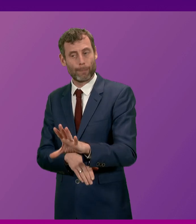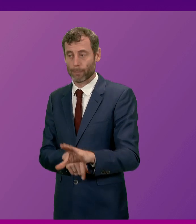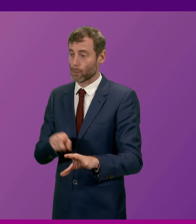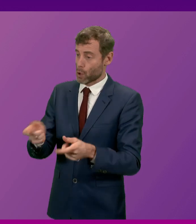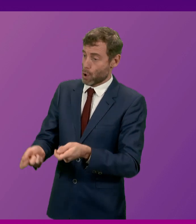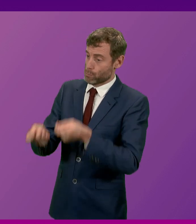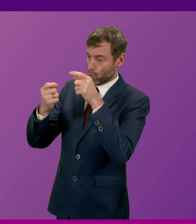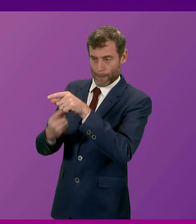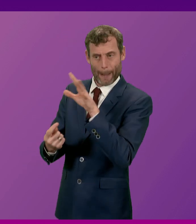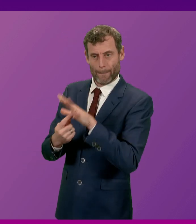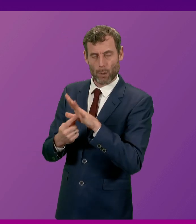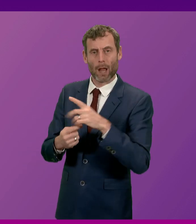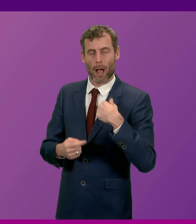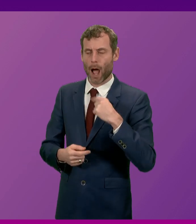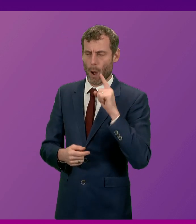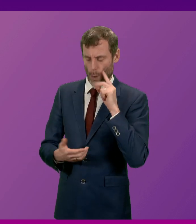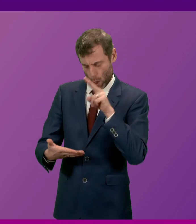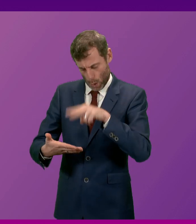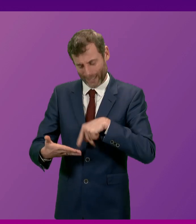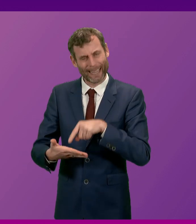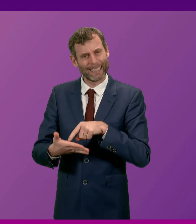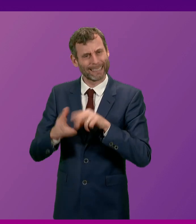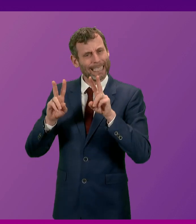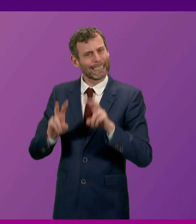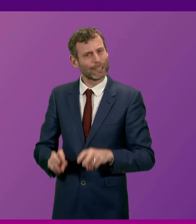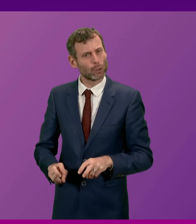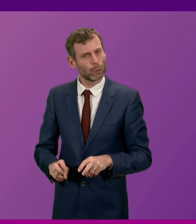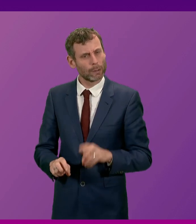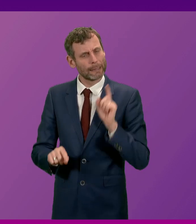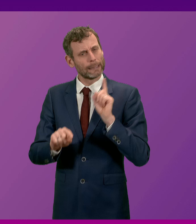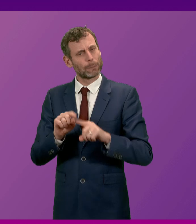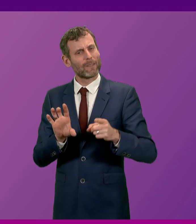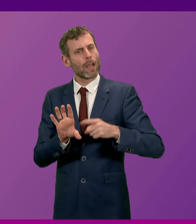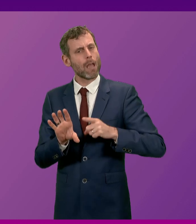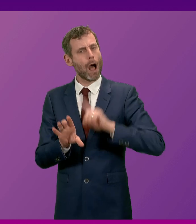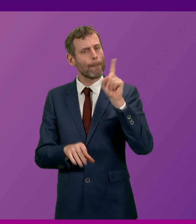I will explore the issue that Sue Webber raised with me about young people who might abuse the use